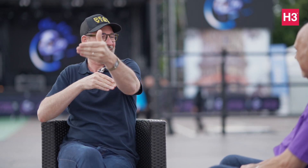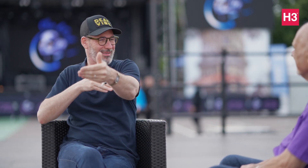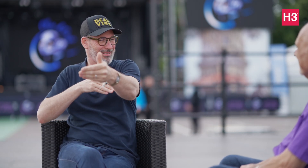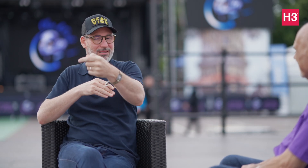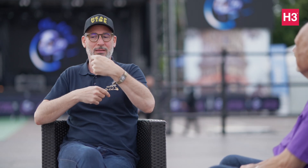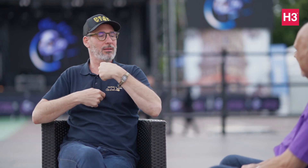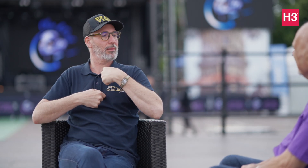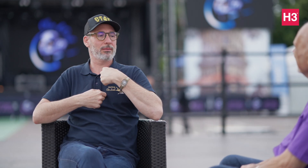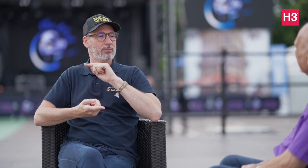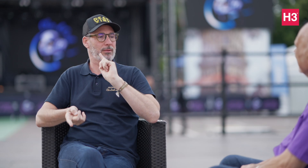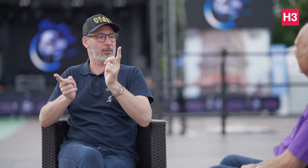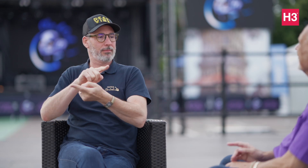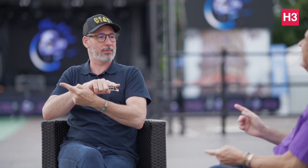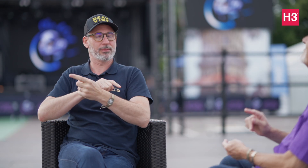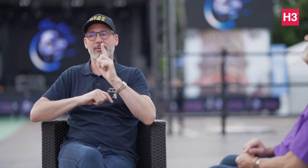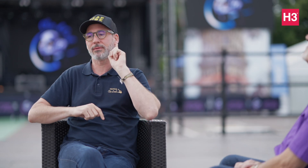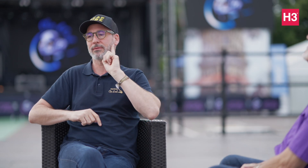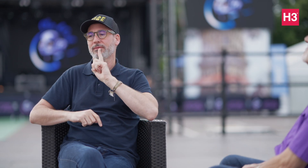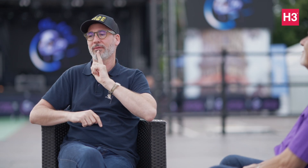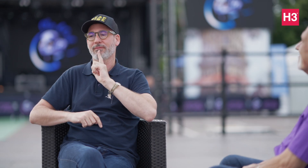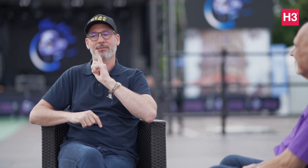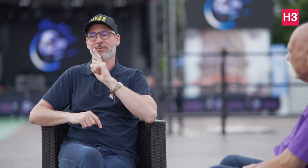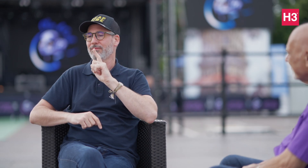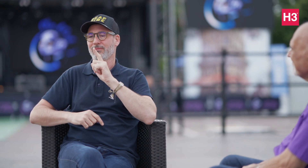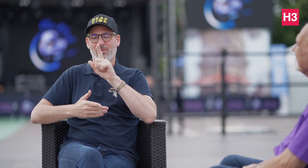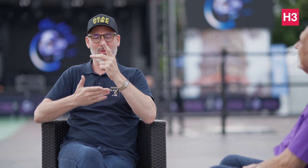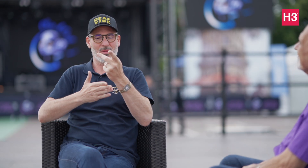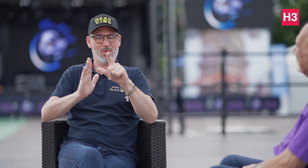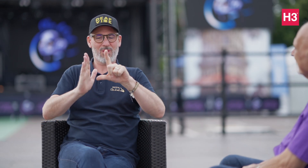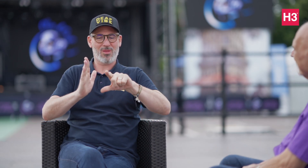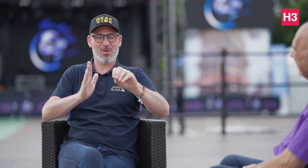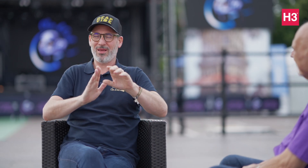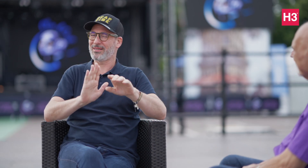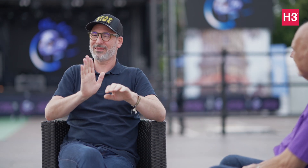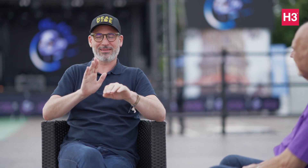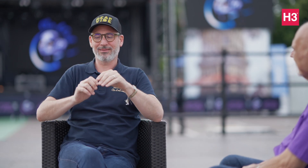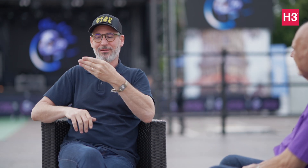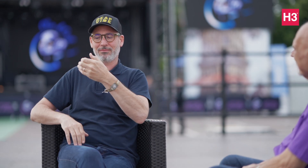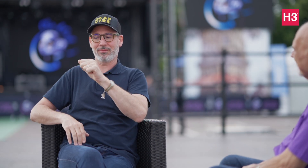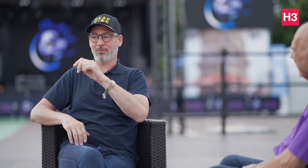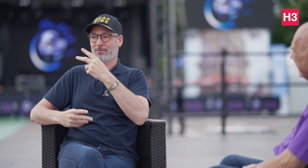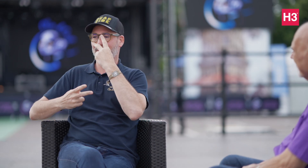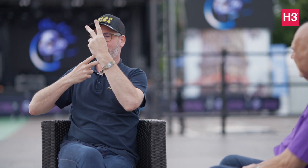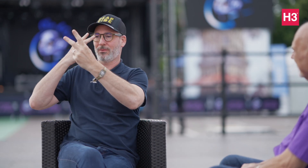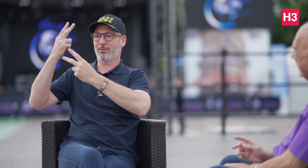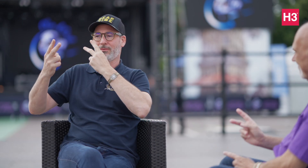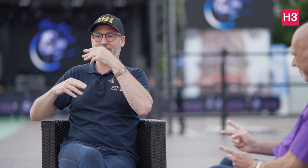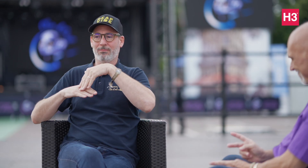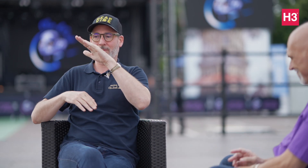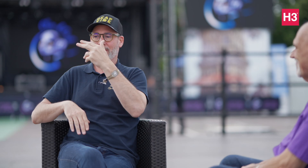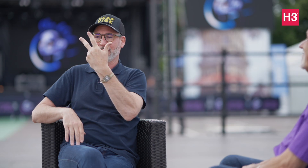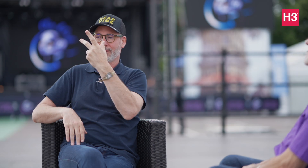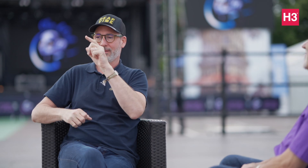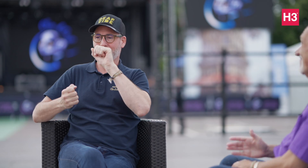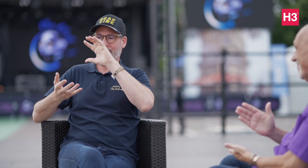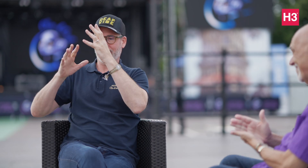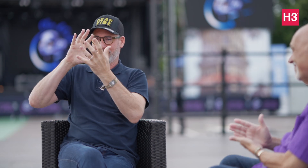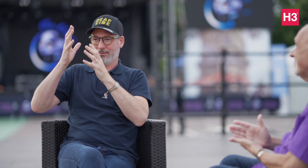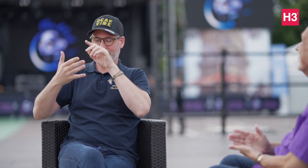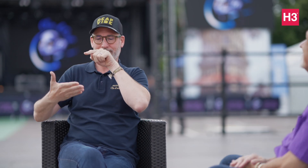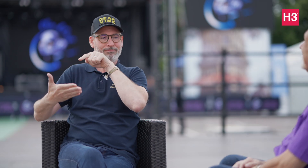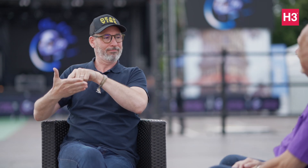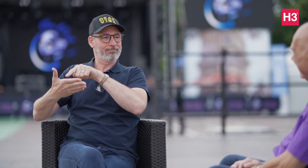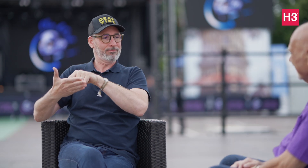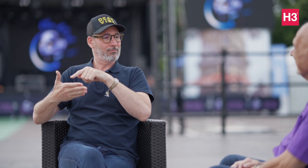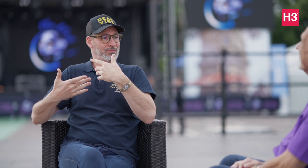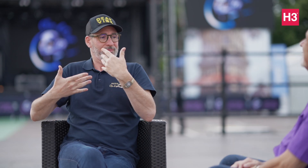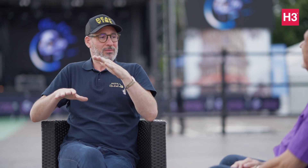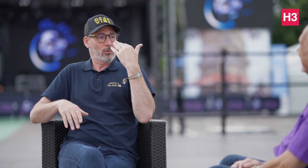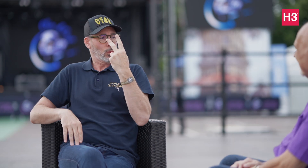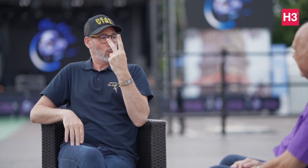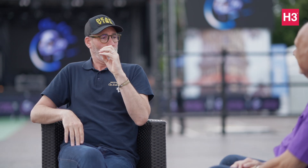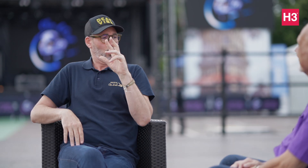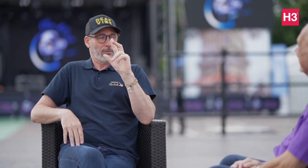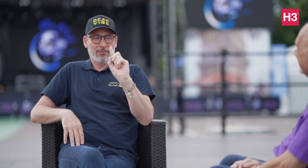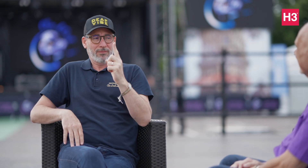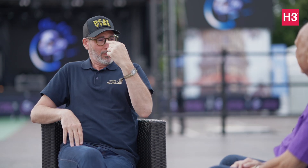Instead, I first developed the mascot in 3D back in 2003 and